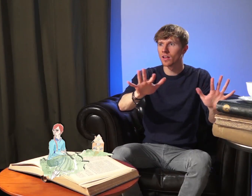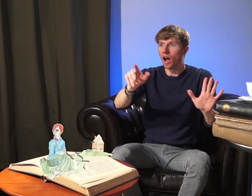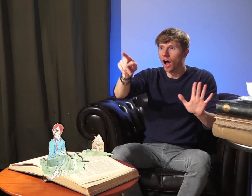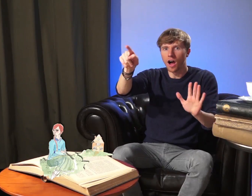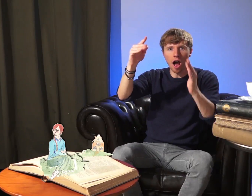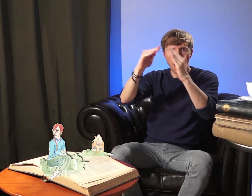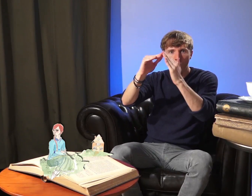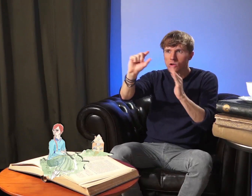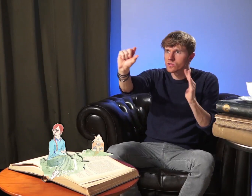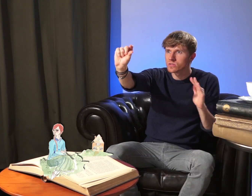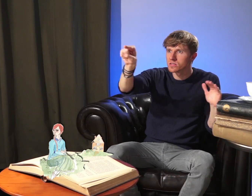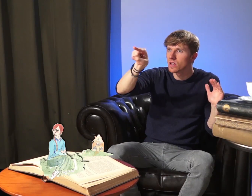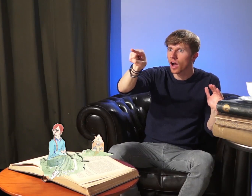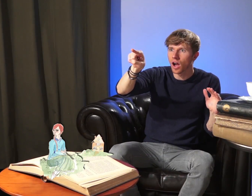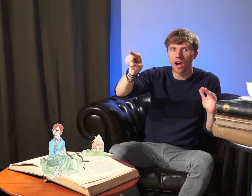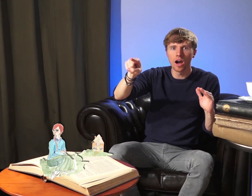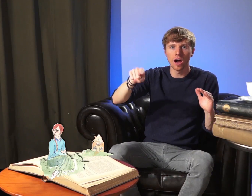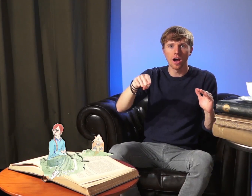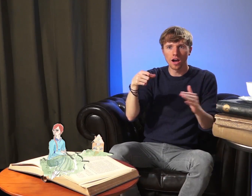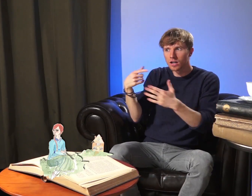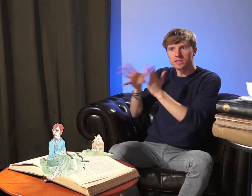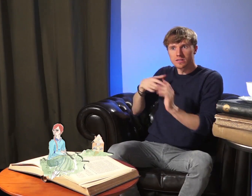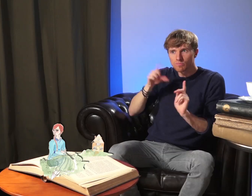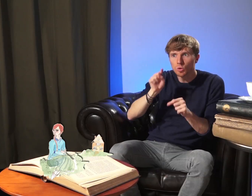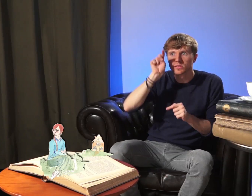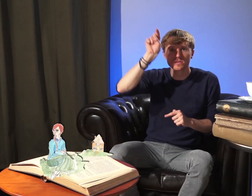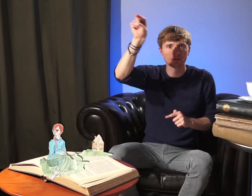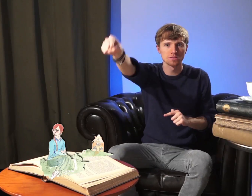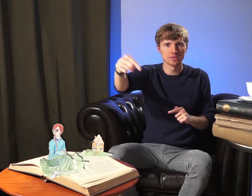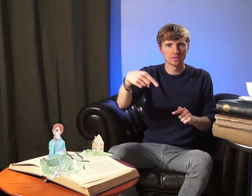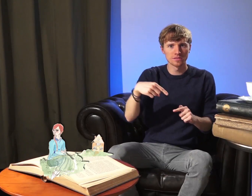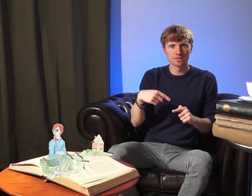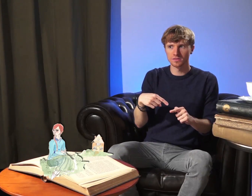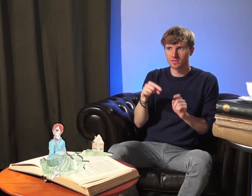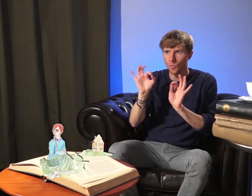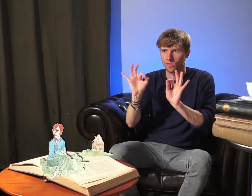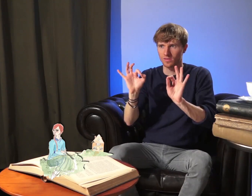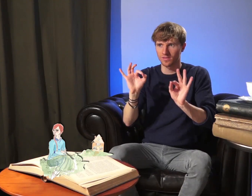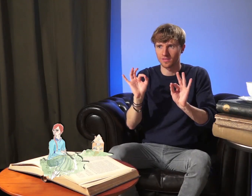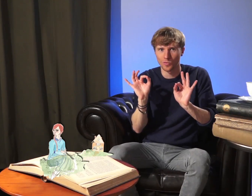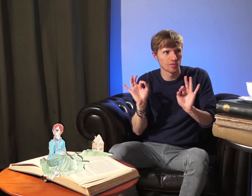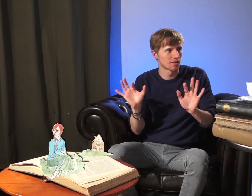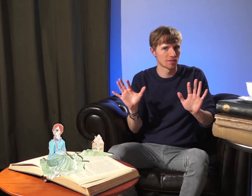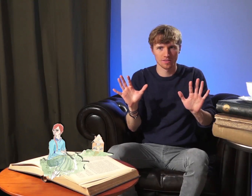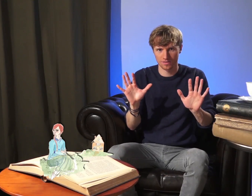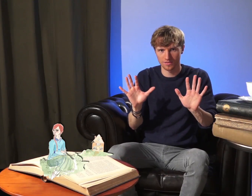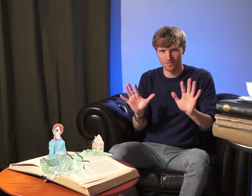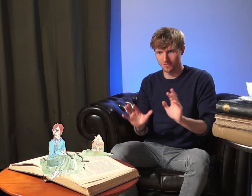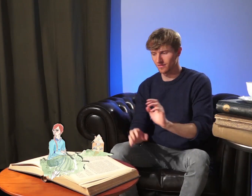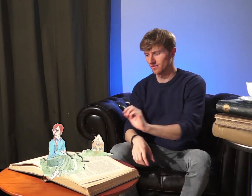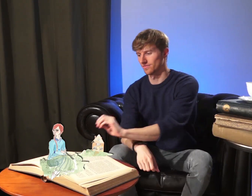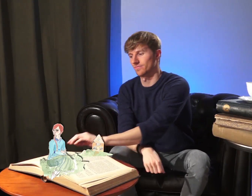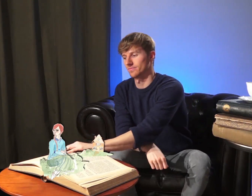In a distance, she saw the house she should walk to.